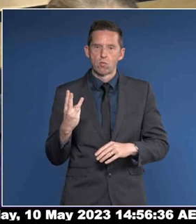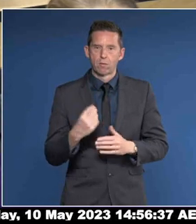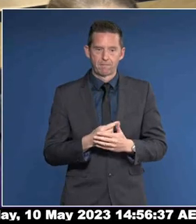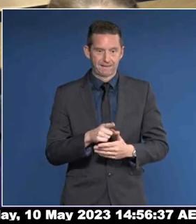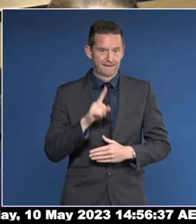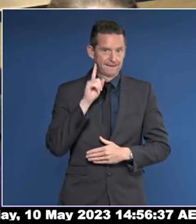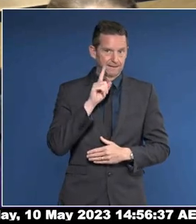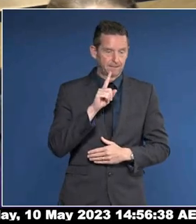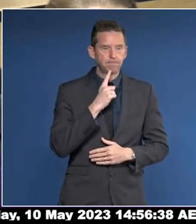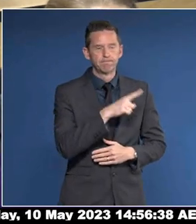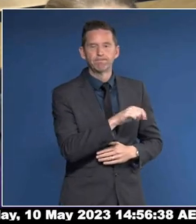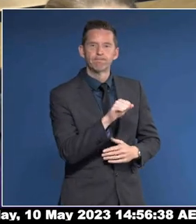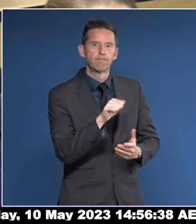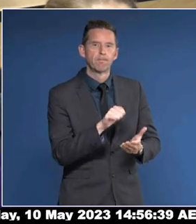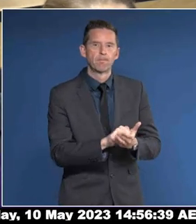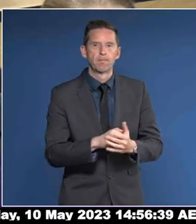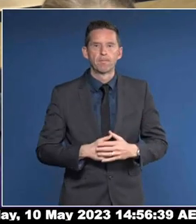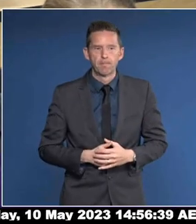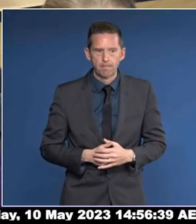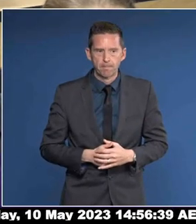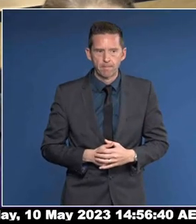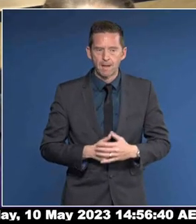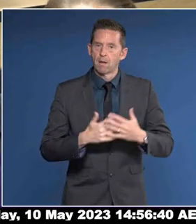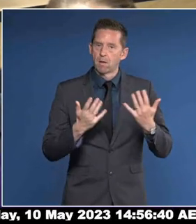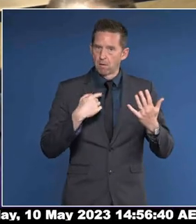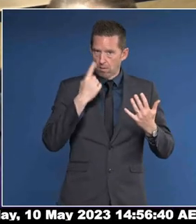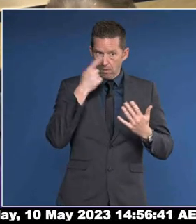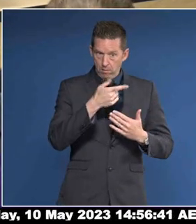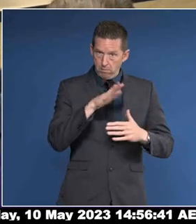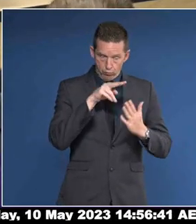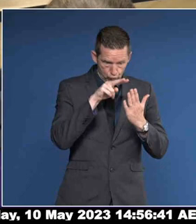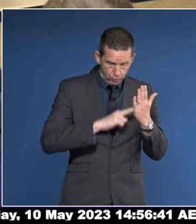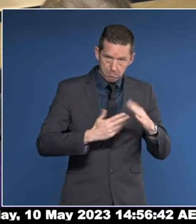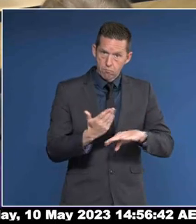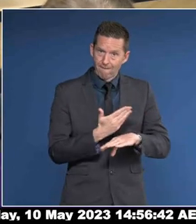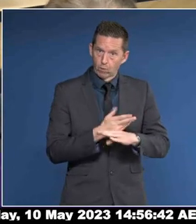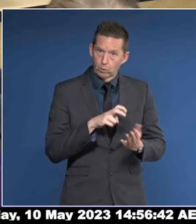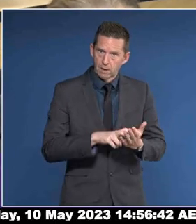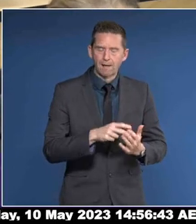That's correct. MS MAHONY: And I assume you read it before signing it. Yes, I did. MS MAHONY: And you were satisfied that it was true and correct?